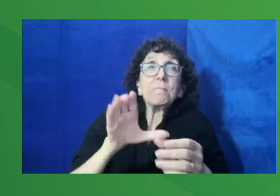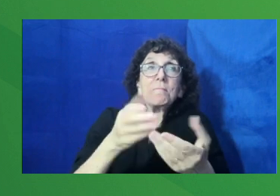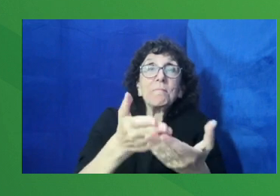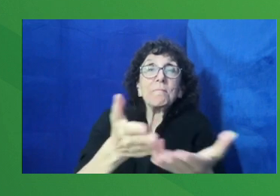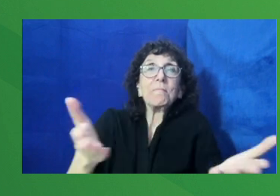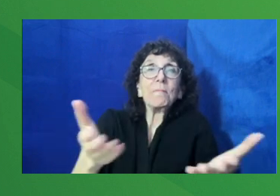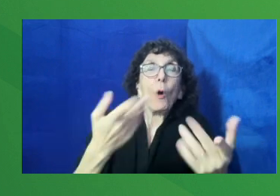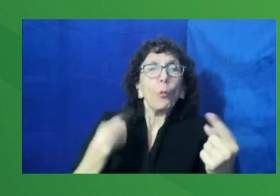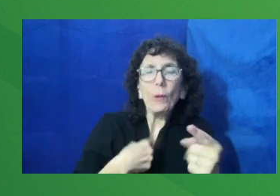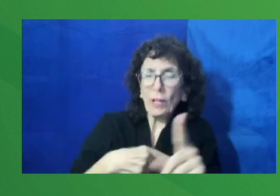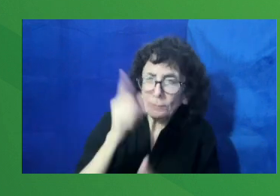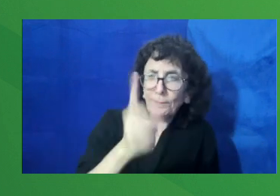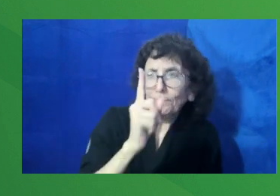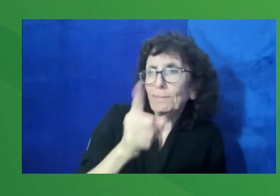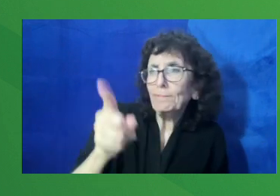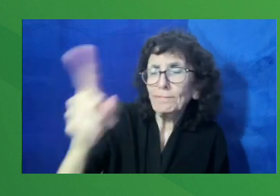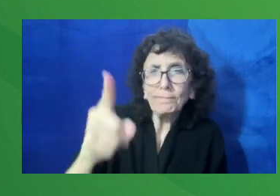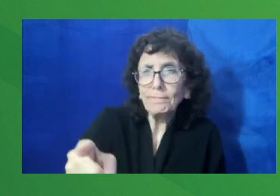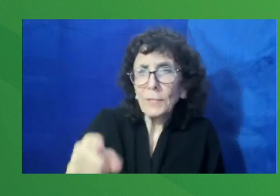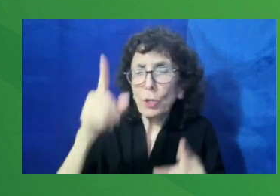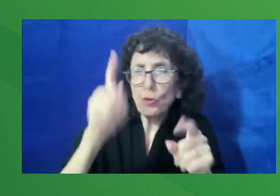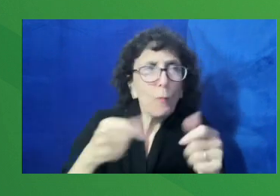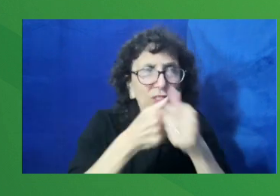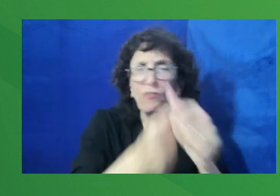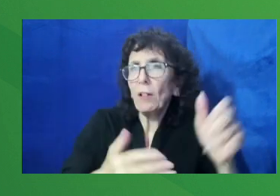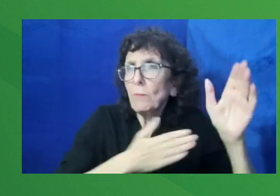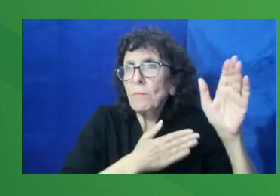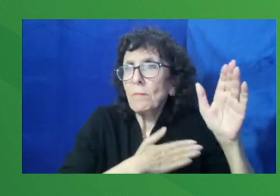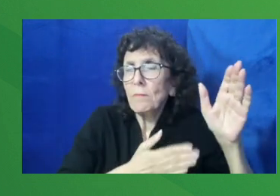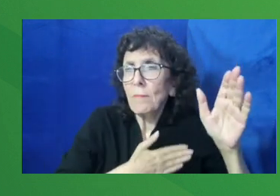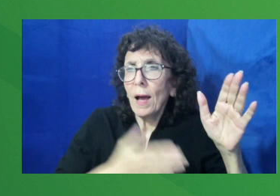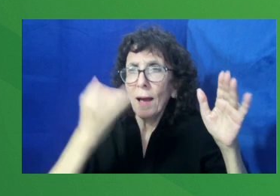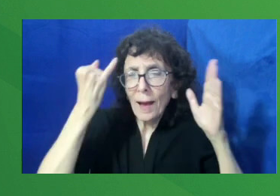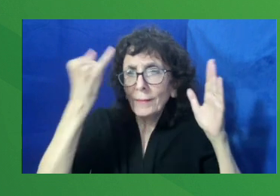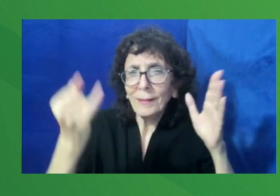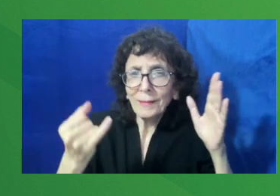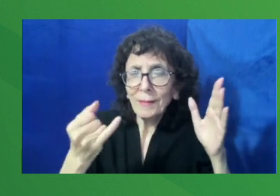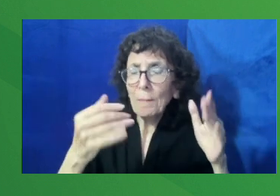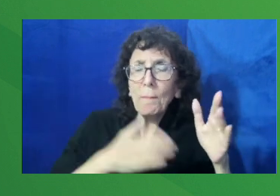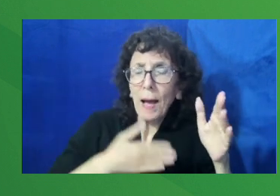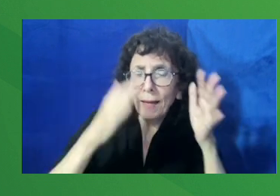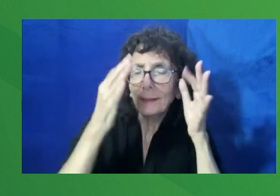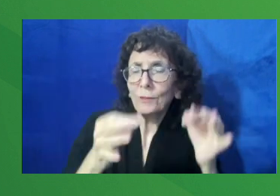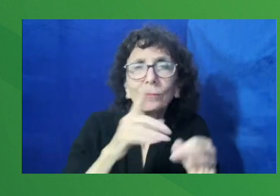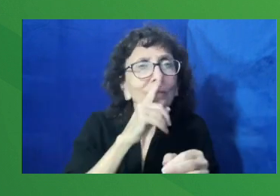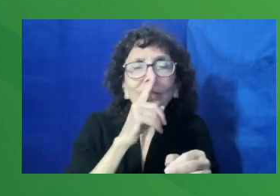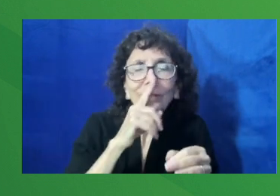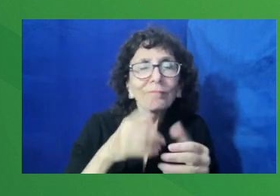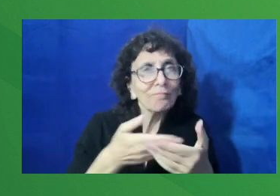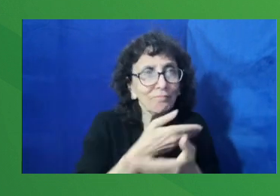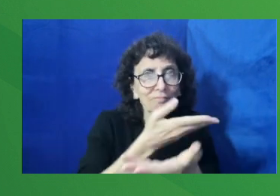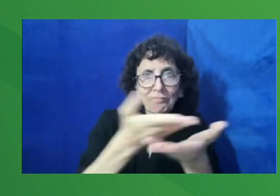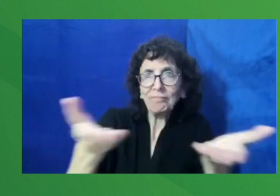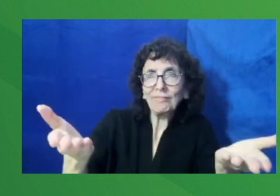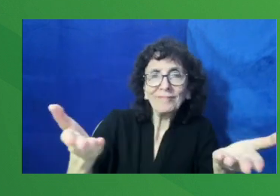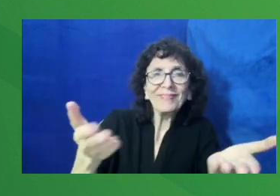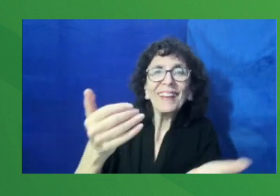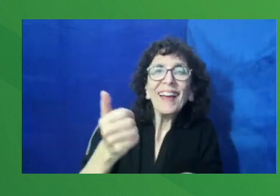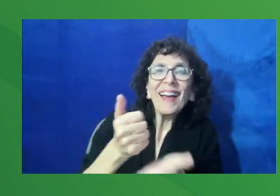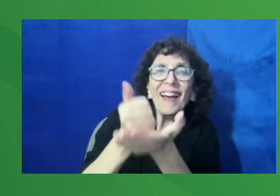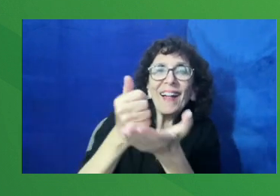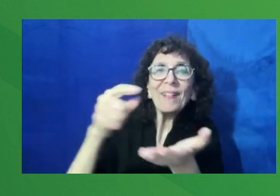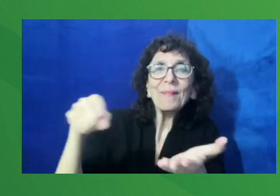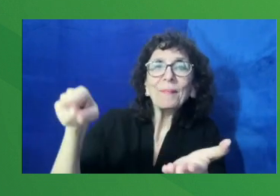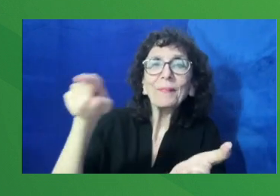people into predefined solutions and actions and focus on helping people develop those knowledge,